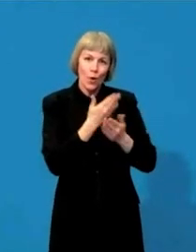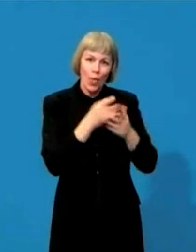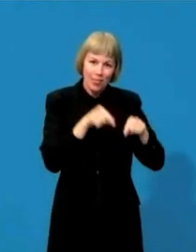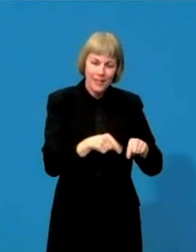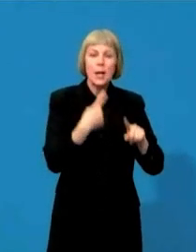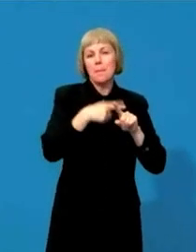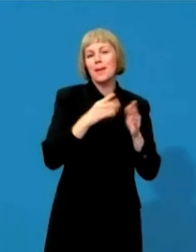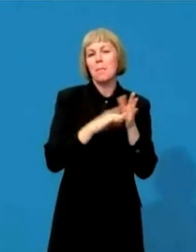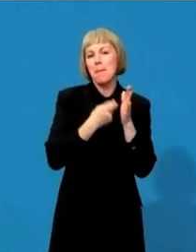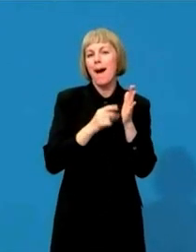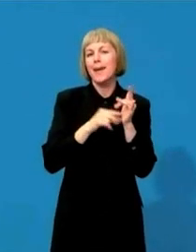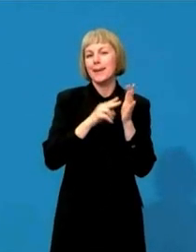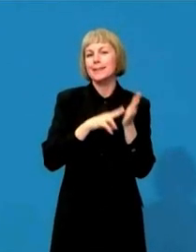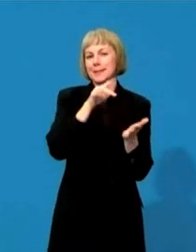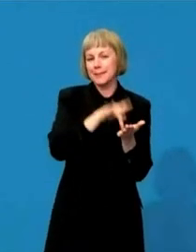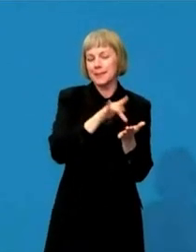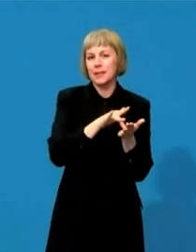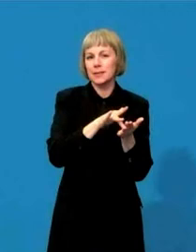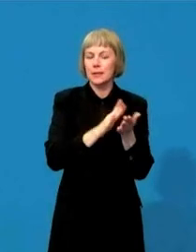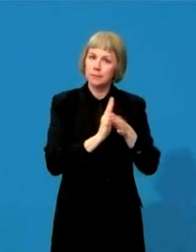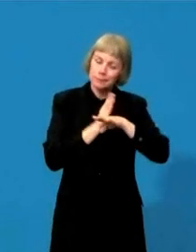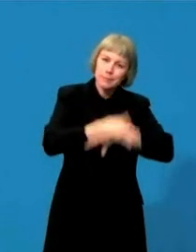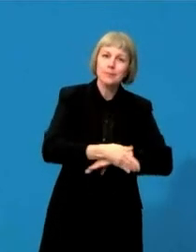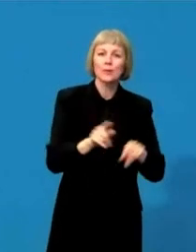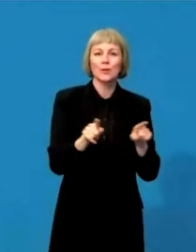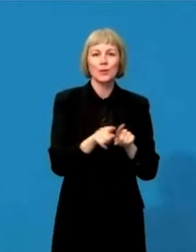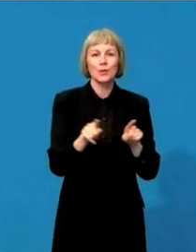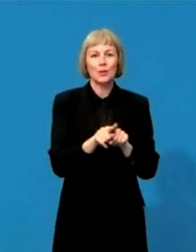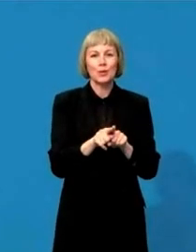We had community navigators for every single person we interviewed so that it was done the